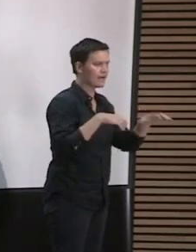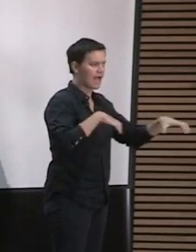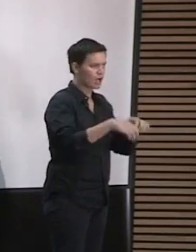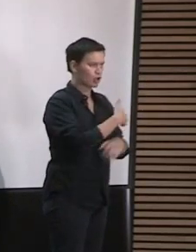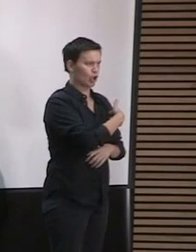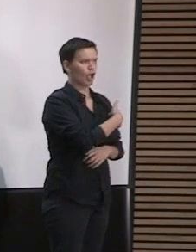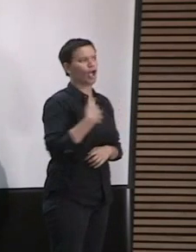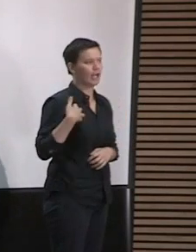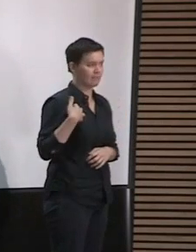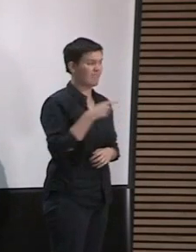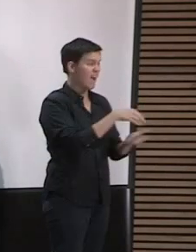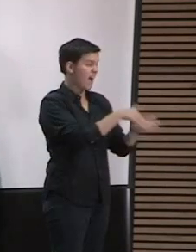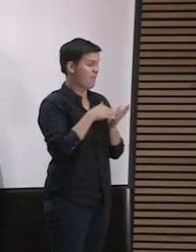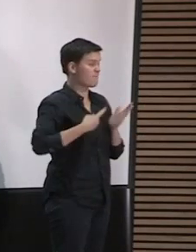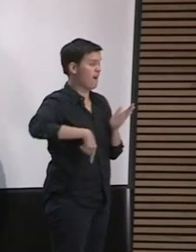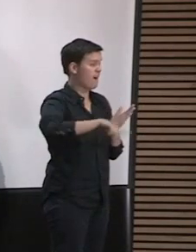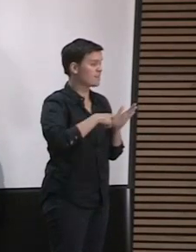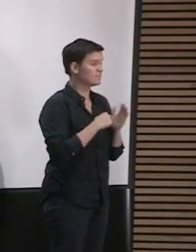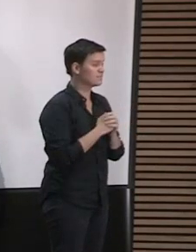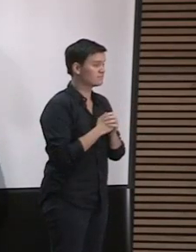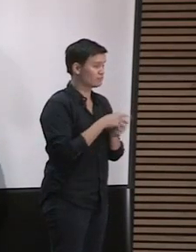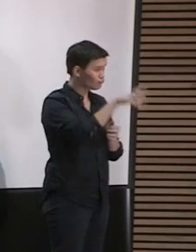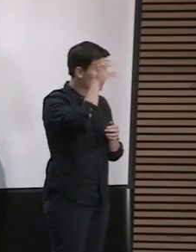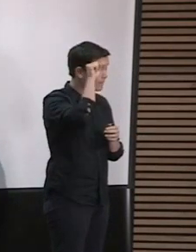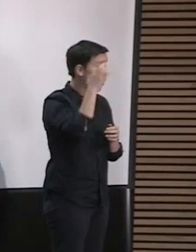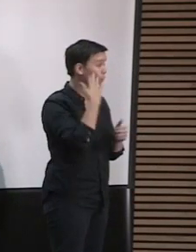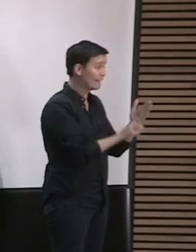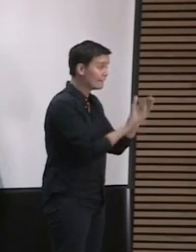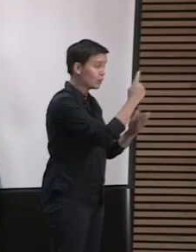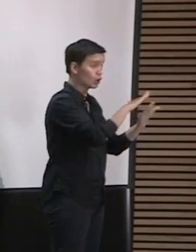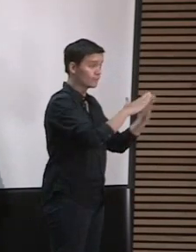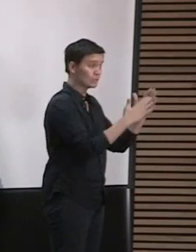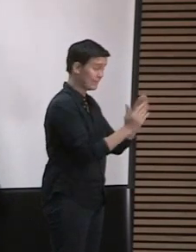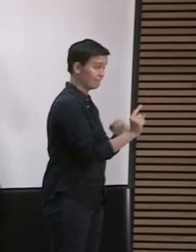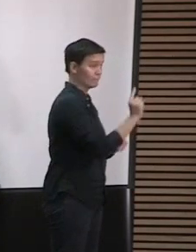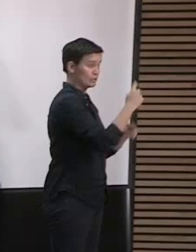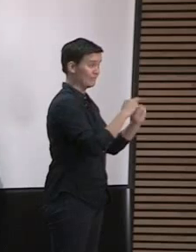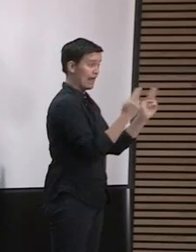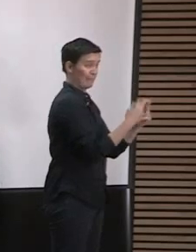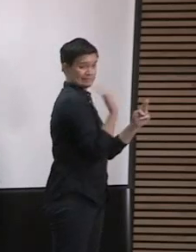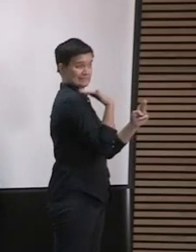out. Going hard and early was central to that plan. A plan that had level three